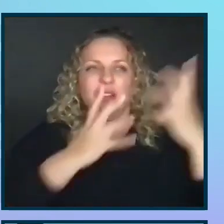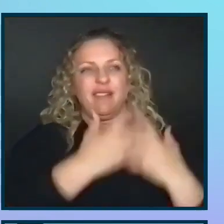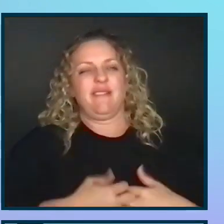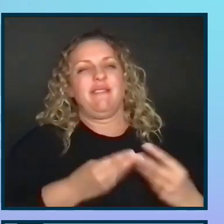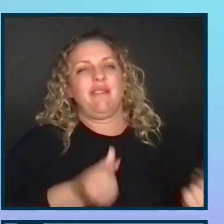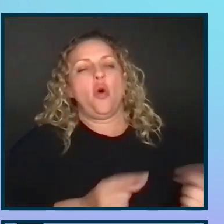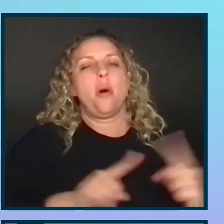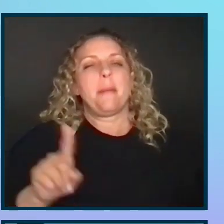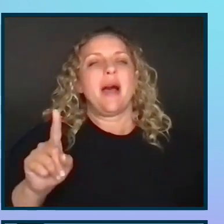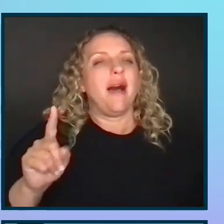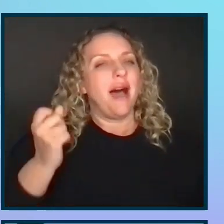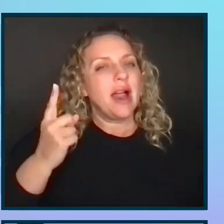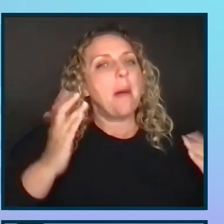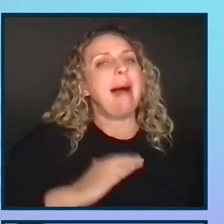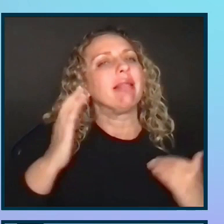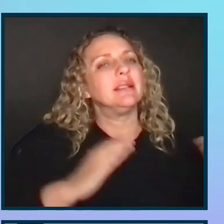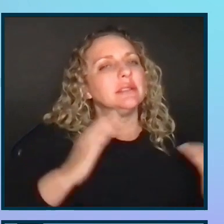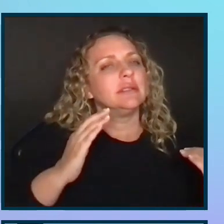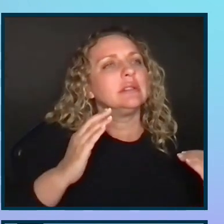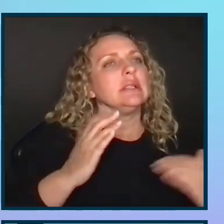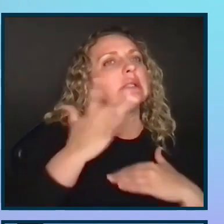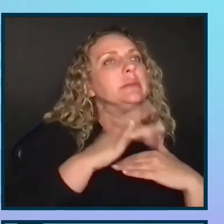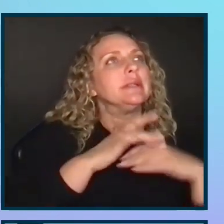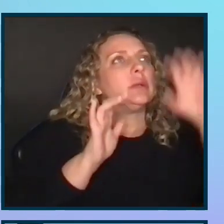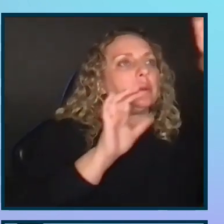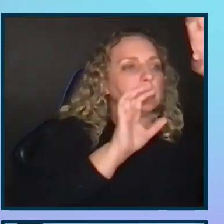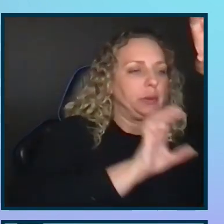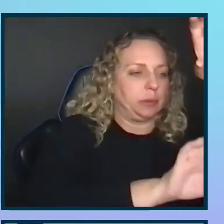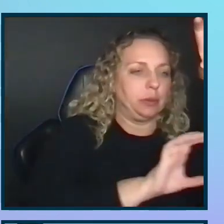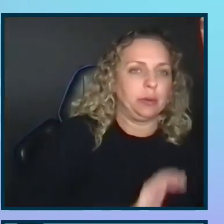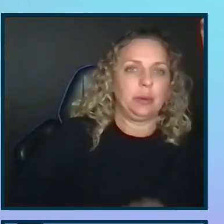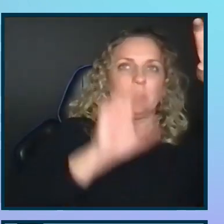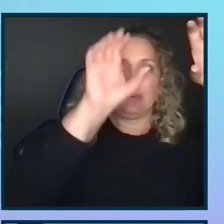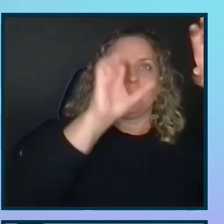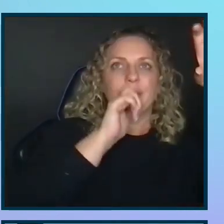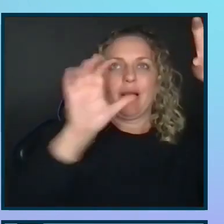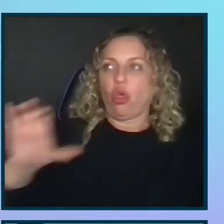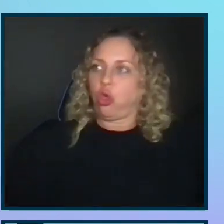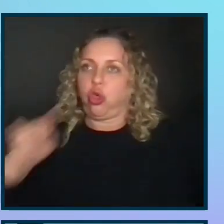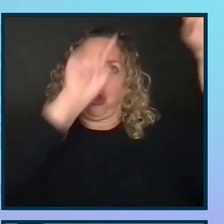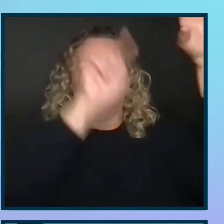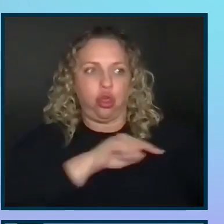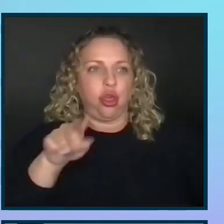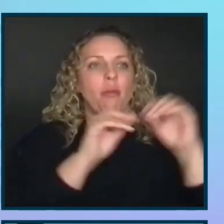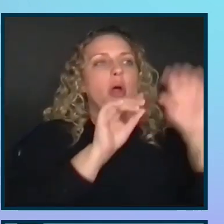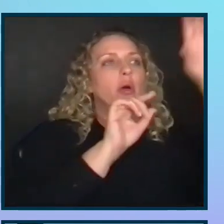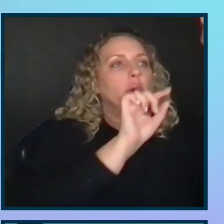but also make sure that our CTAs or our buttons weren't easy to locate and engage with. And then we wanted to establish two different themes.